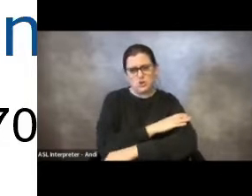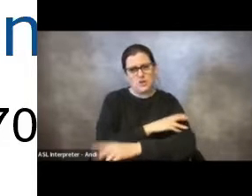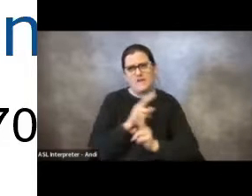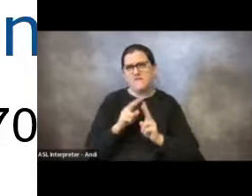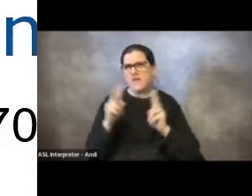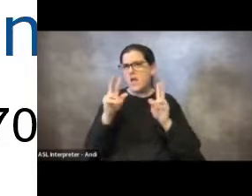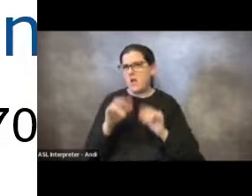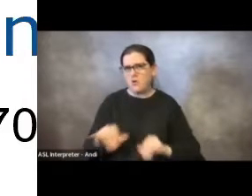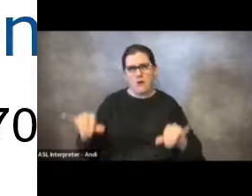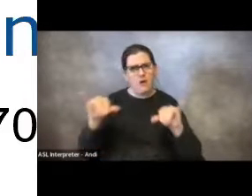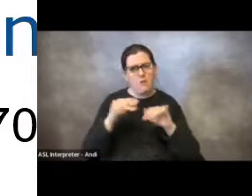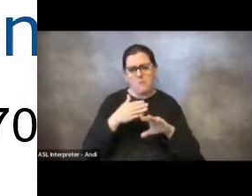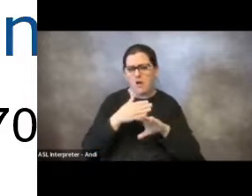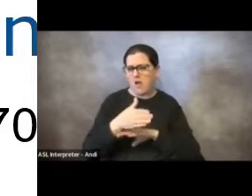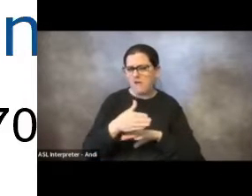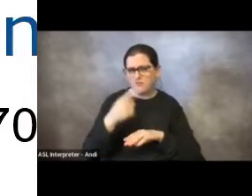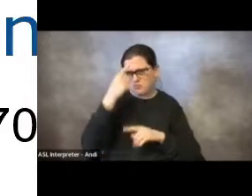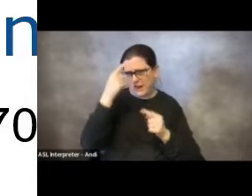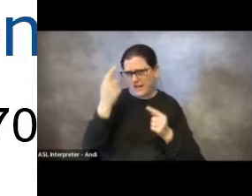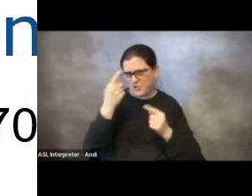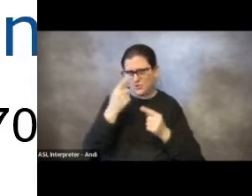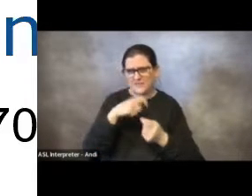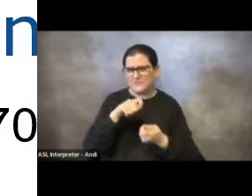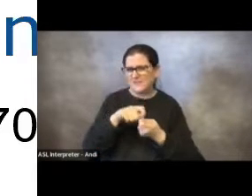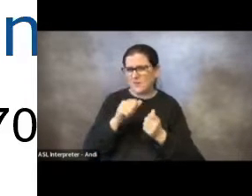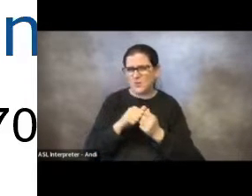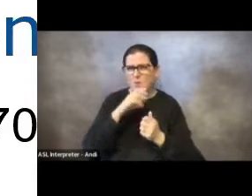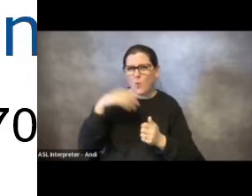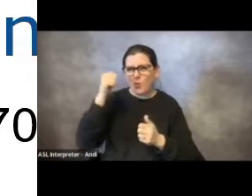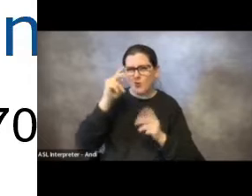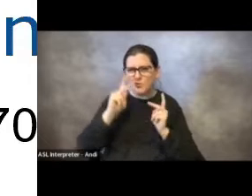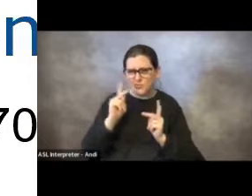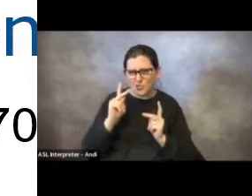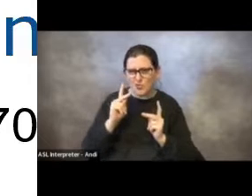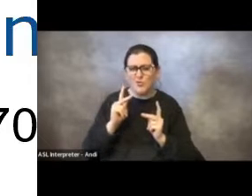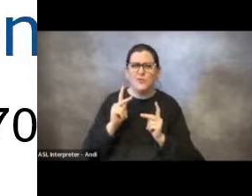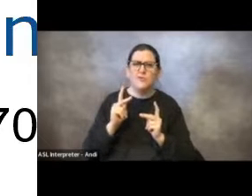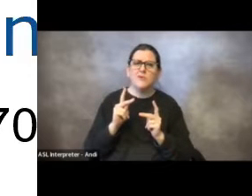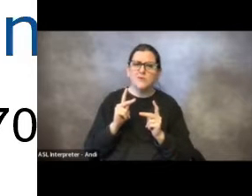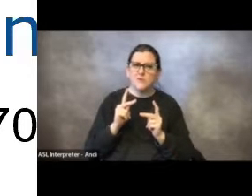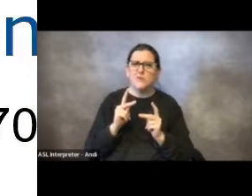after, you know, among older adults, and what we've seen is that it's common among the